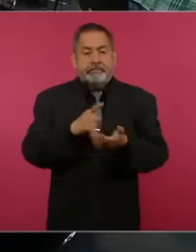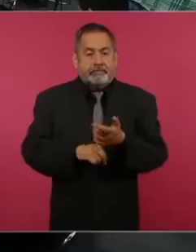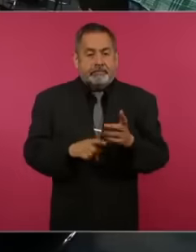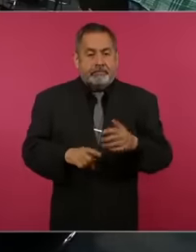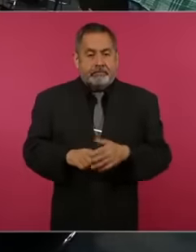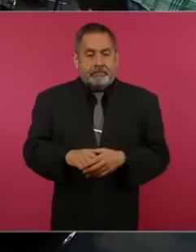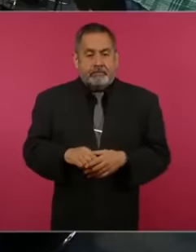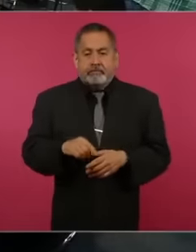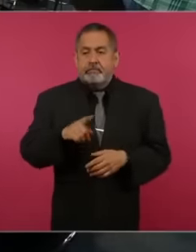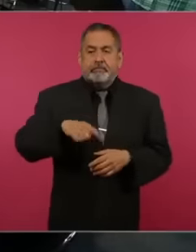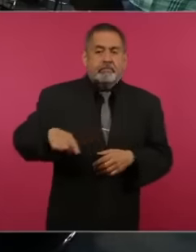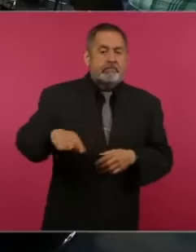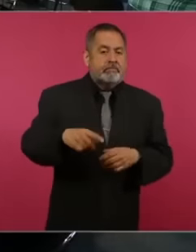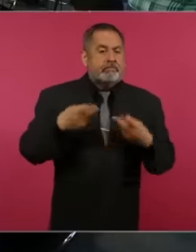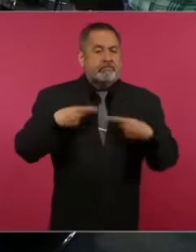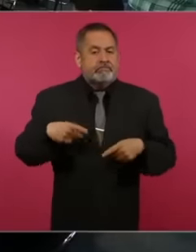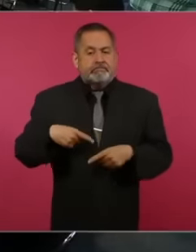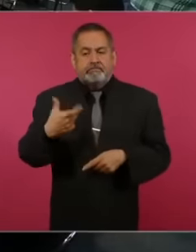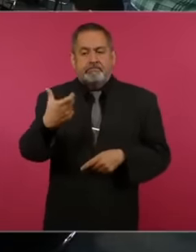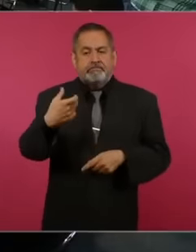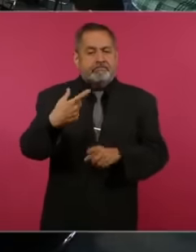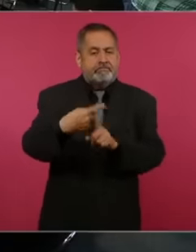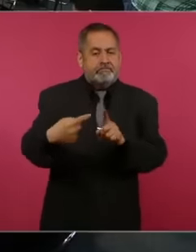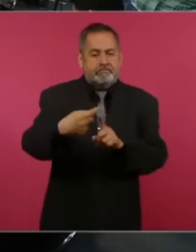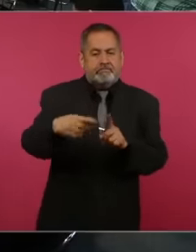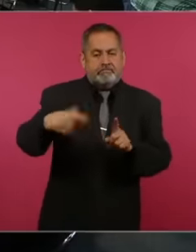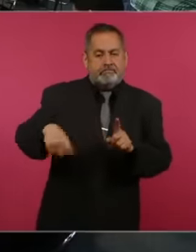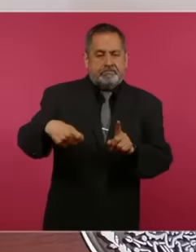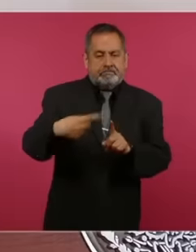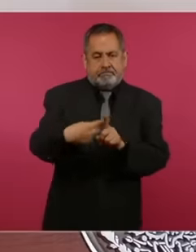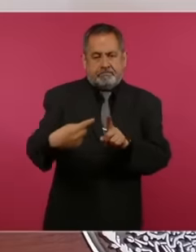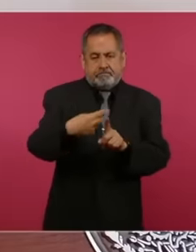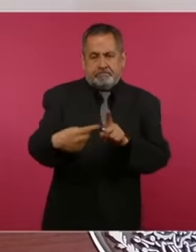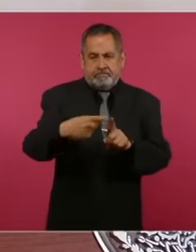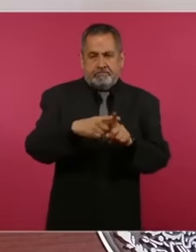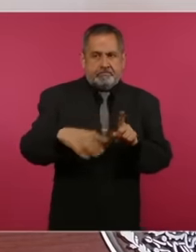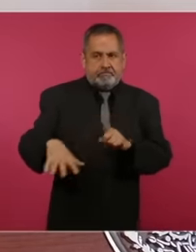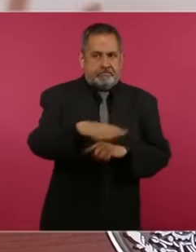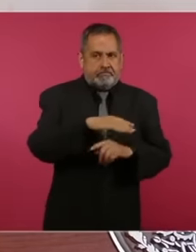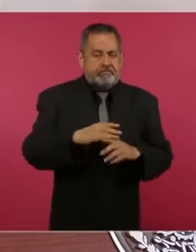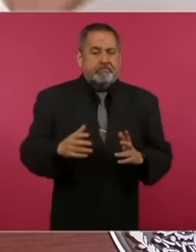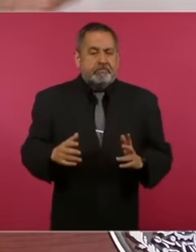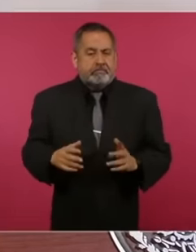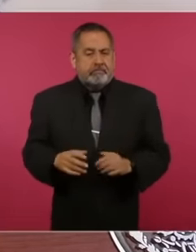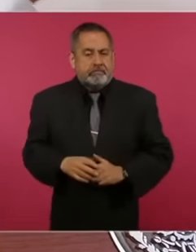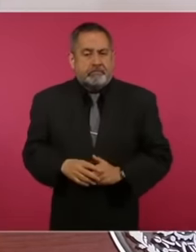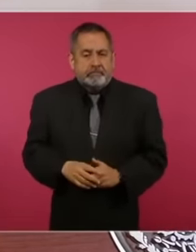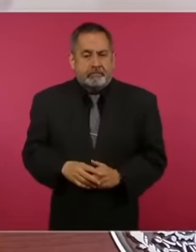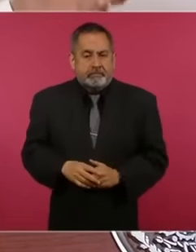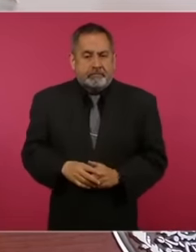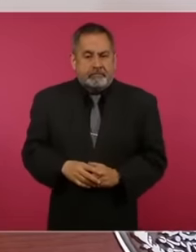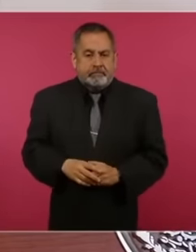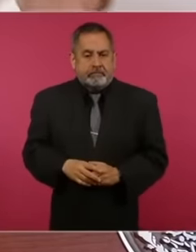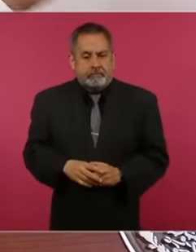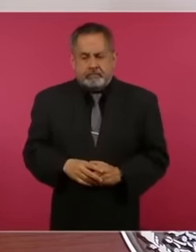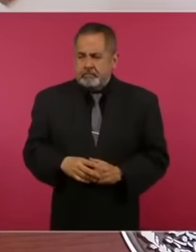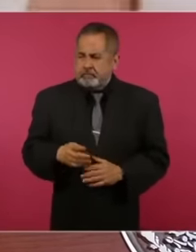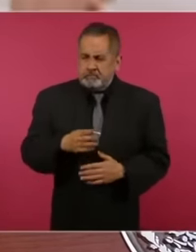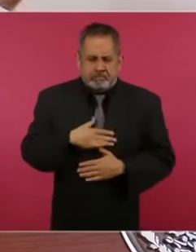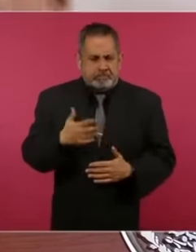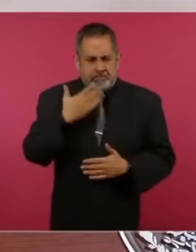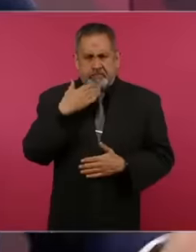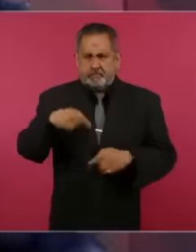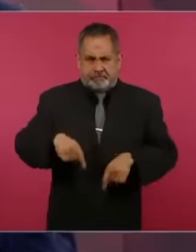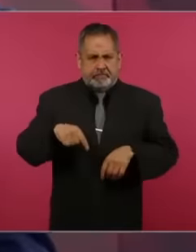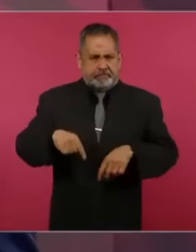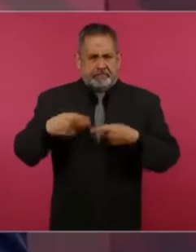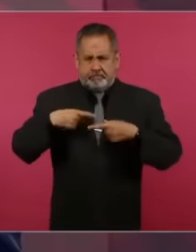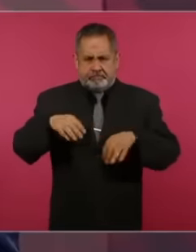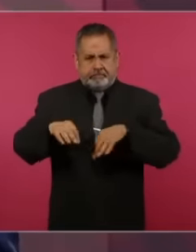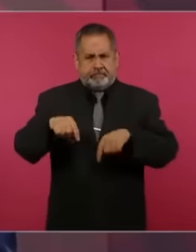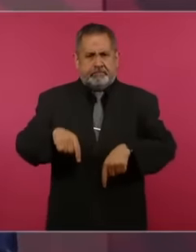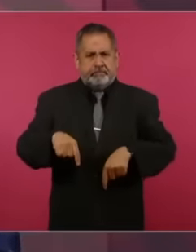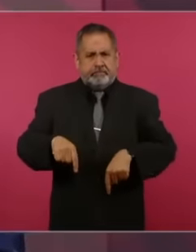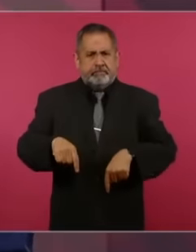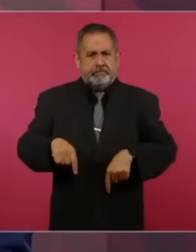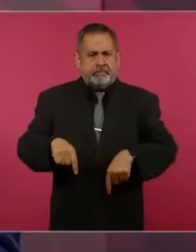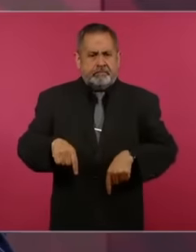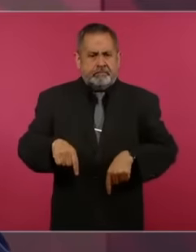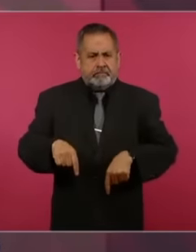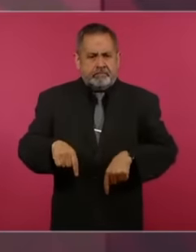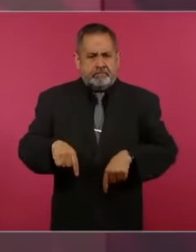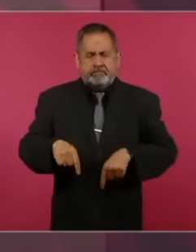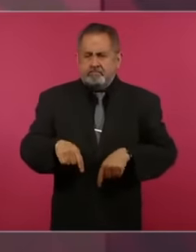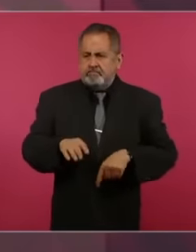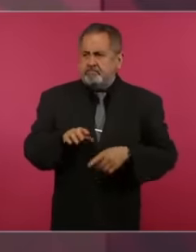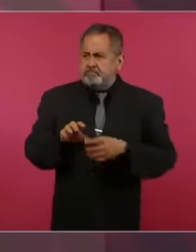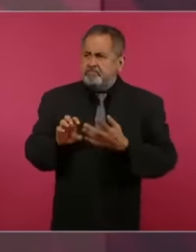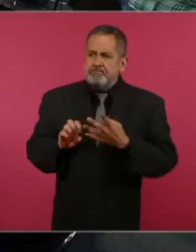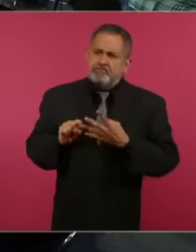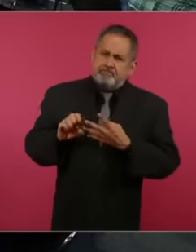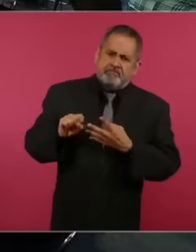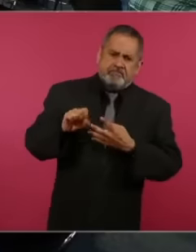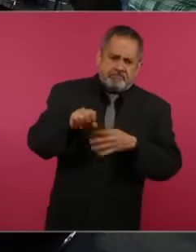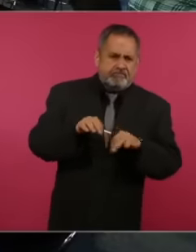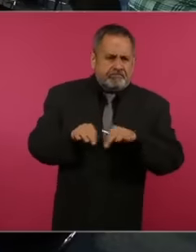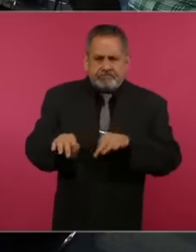middle class because how good is it that the people here have more possibilities of income here